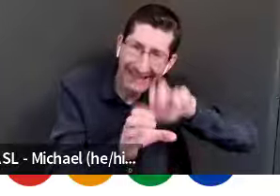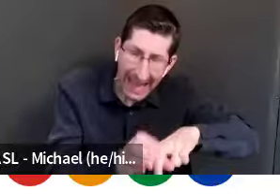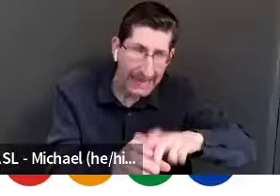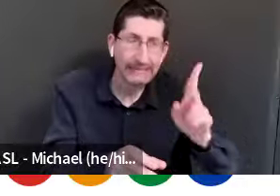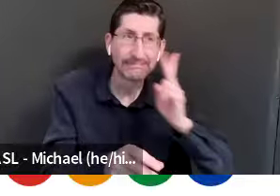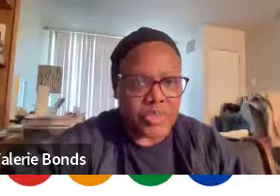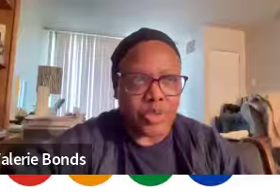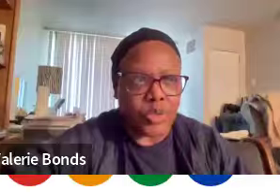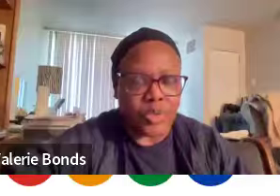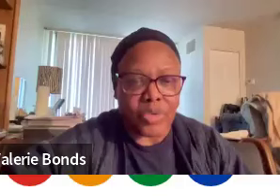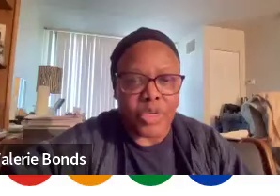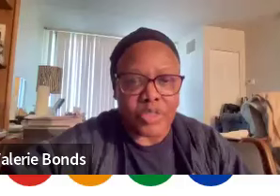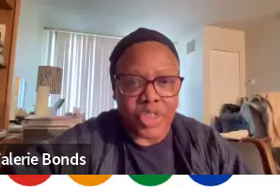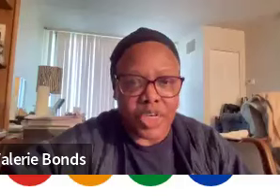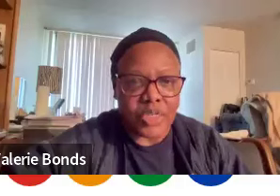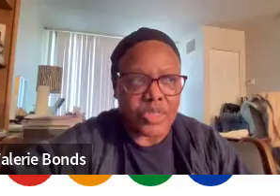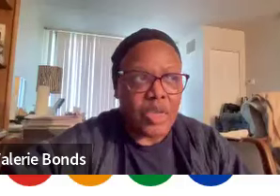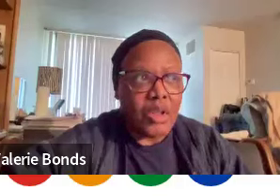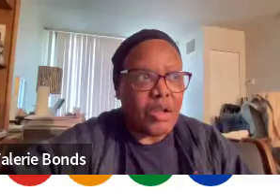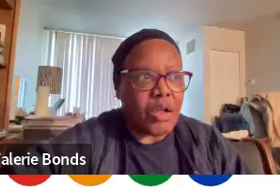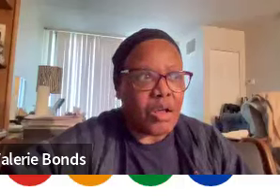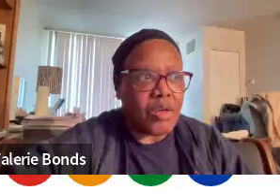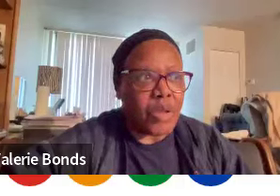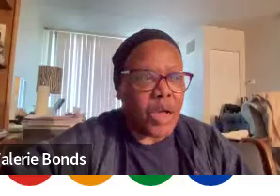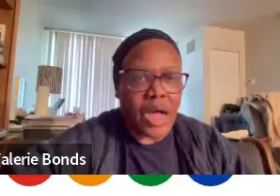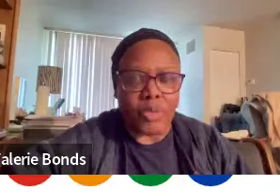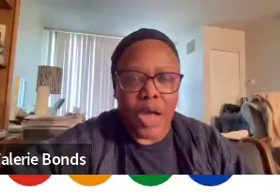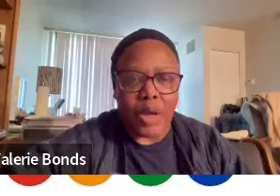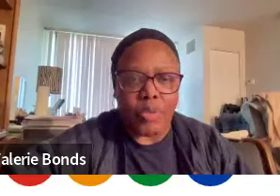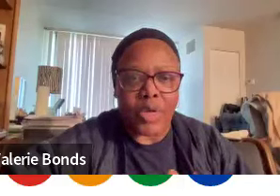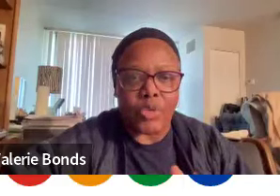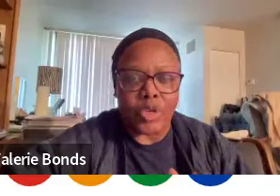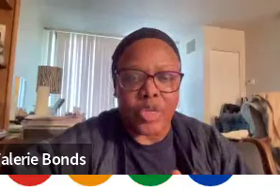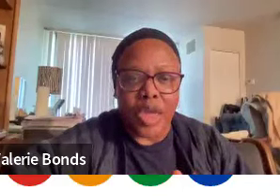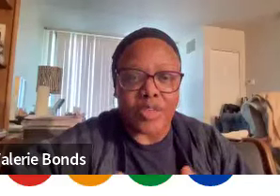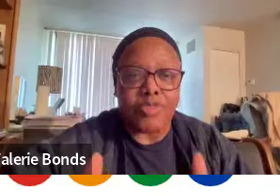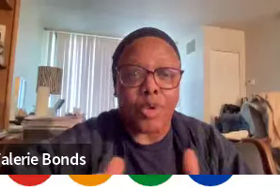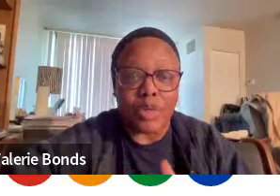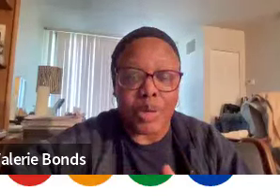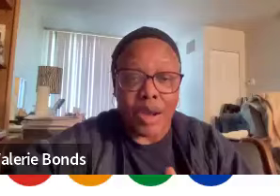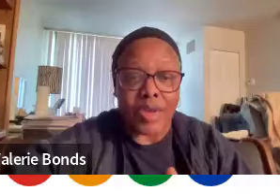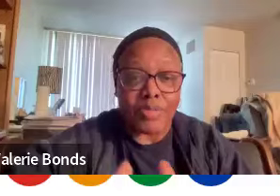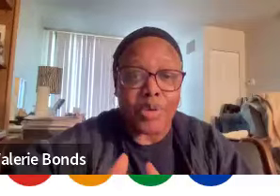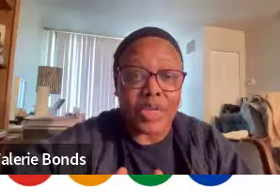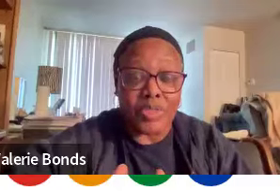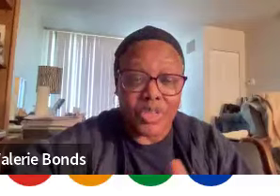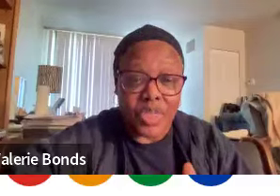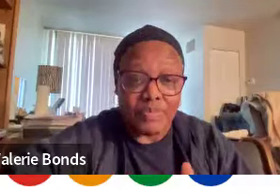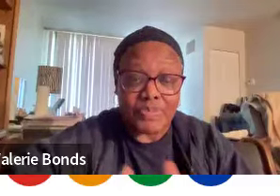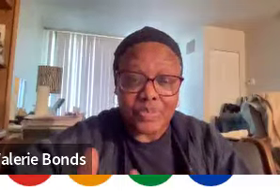REALISTIC ASSESSMENT RATHER THAN DRAWING A DIAGRAM, REALISTIC DIAGRAM OF HOW THE CARTS ARE IN,